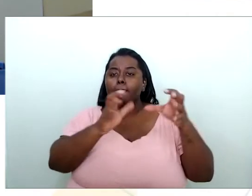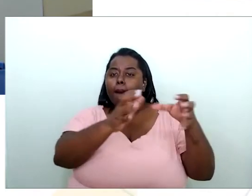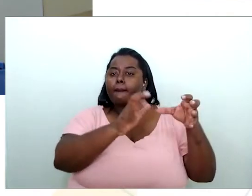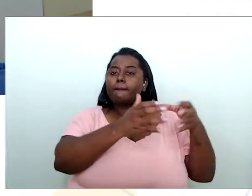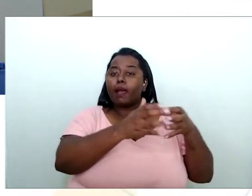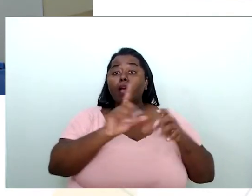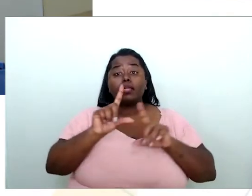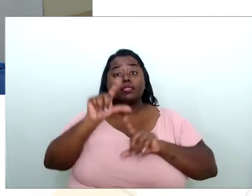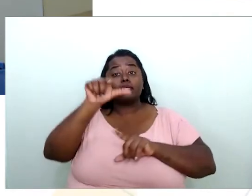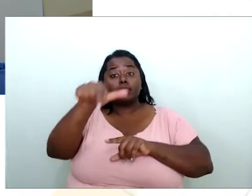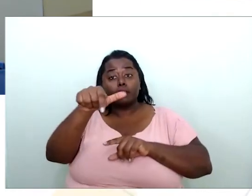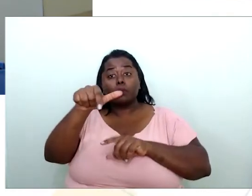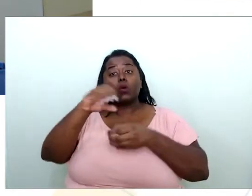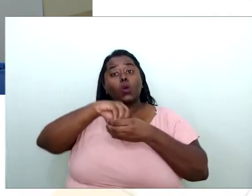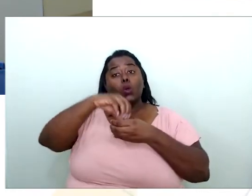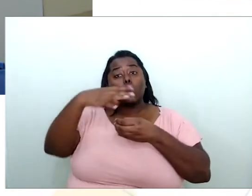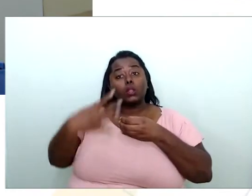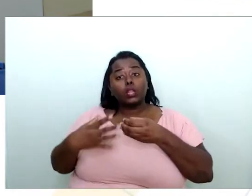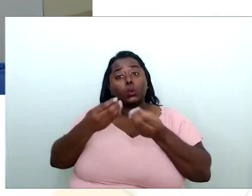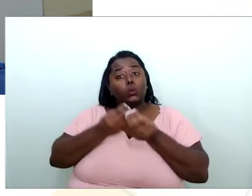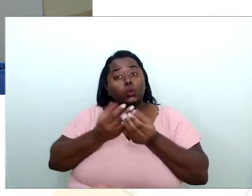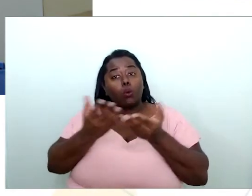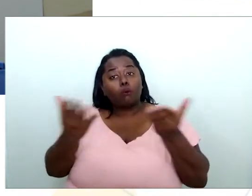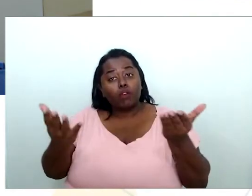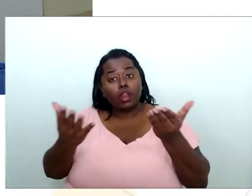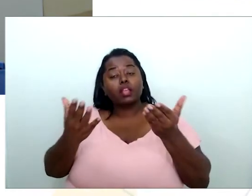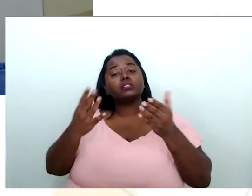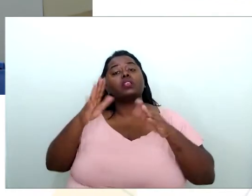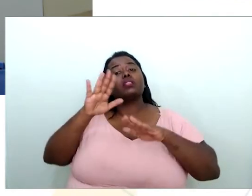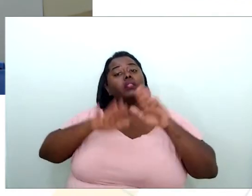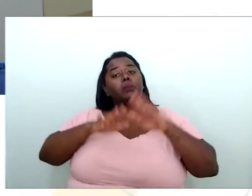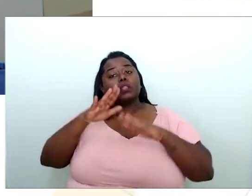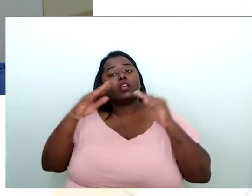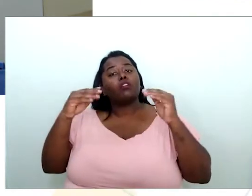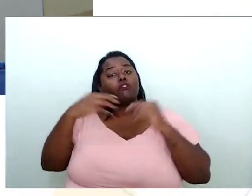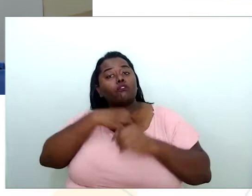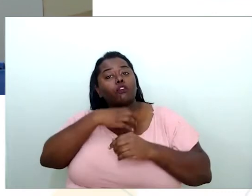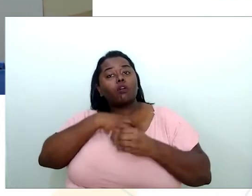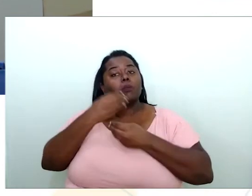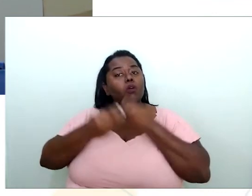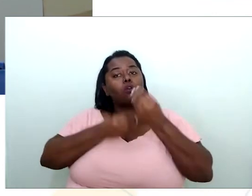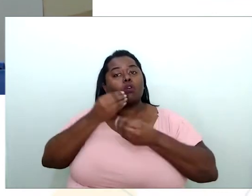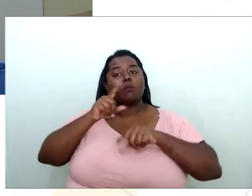you give them content so the educational resources belong to that content bit and